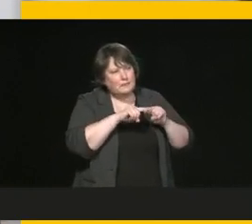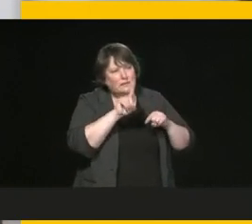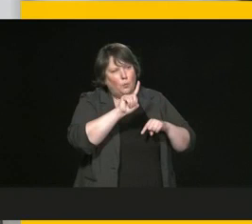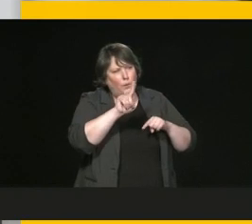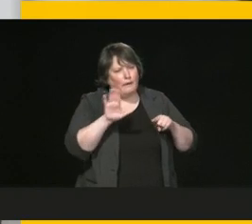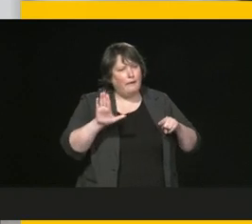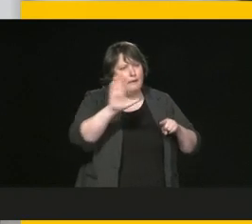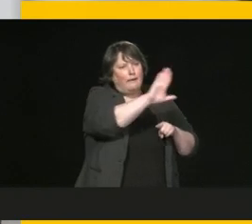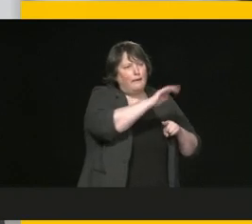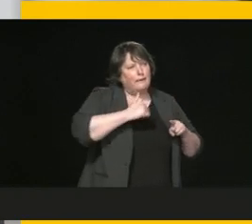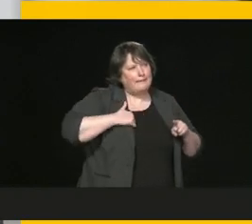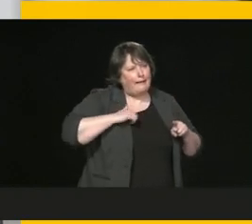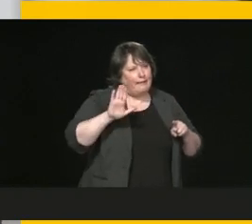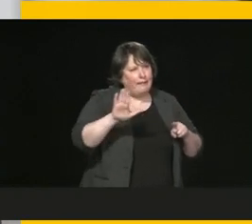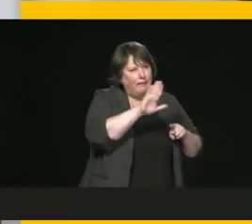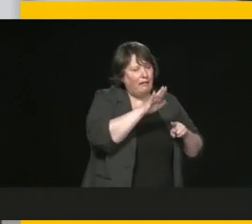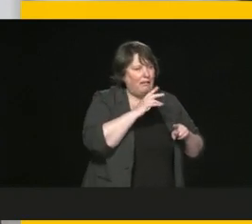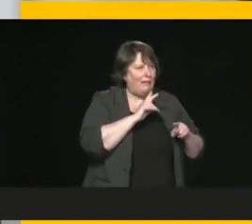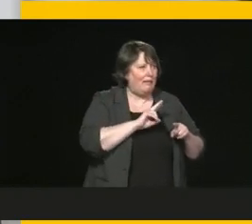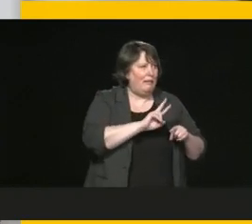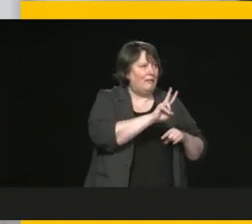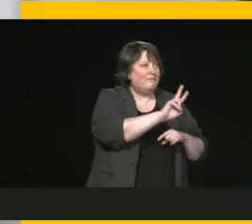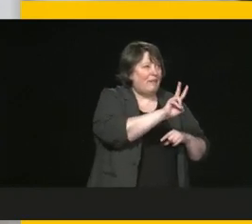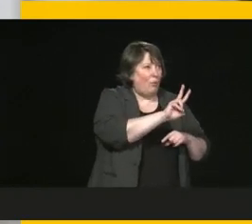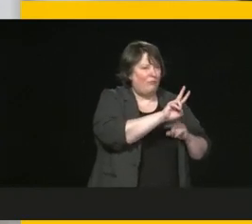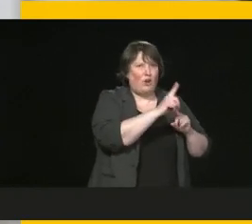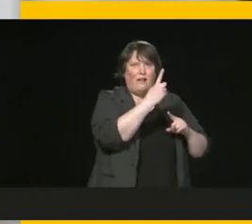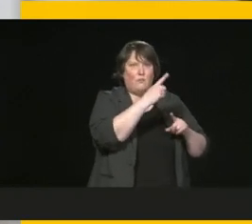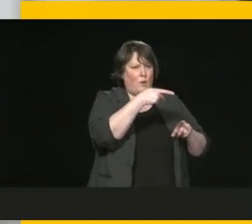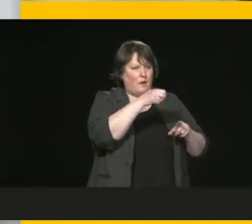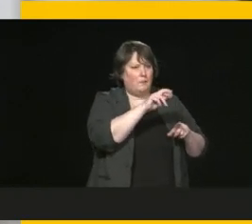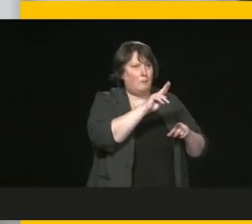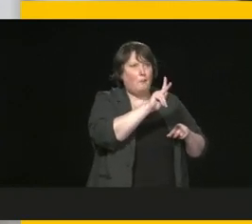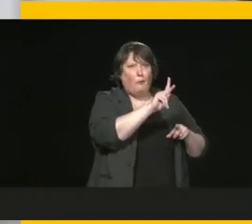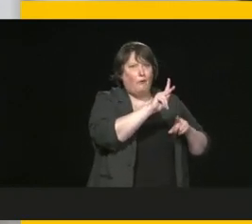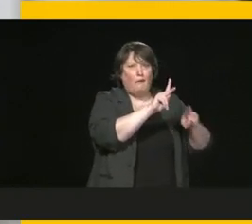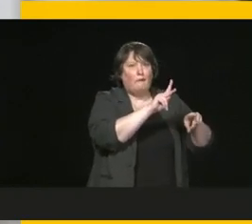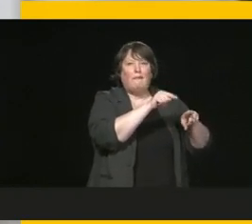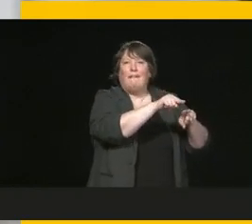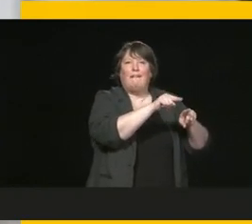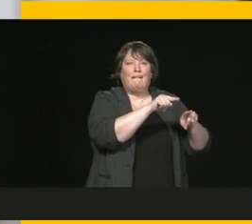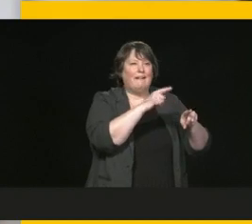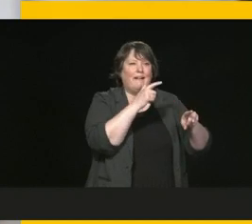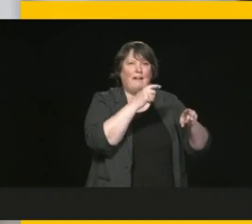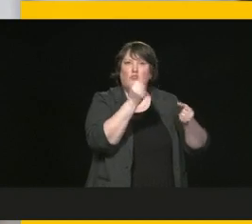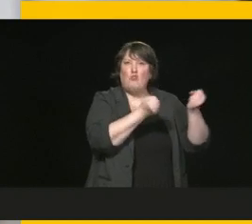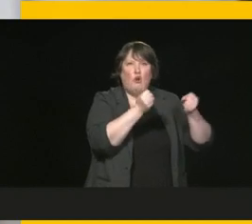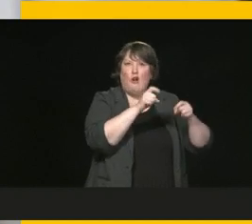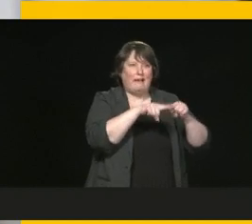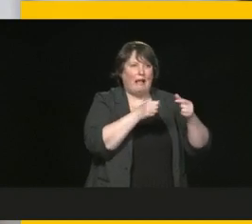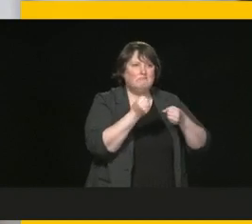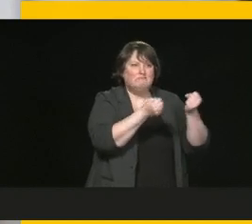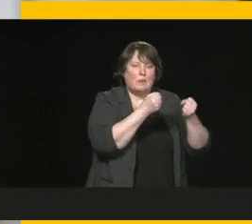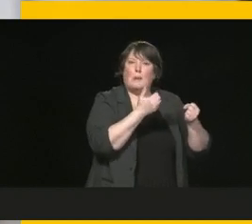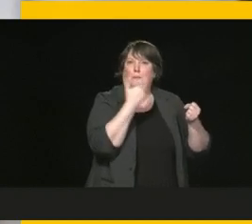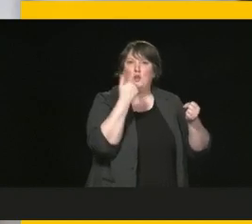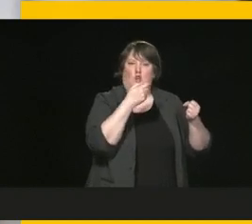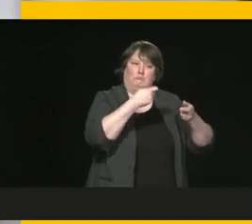SOCIAL DISTANCING ADVICE DIFFERS FROM JURISDICTION TO